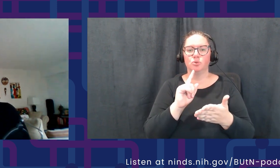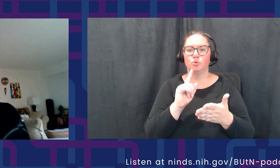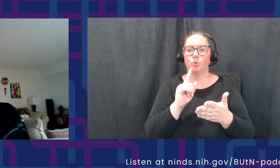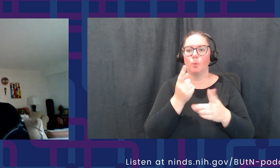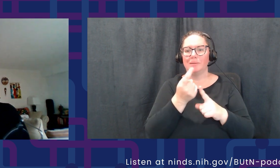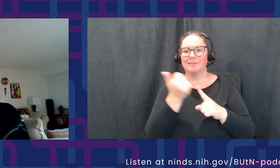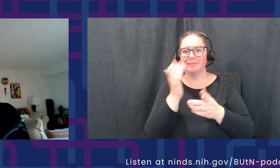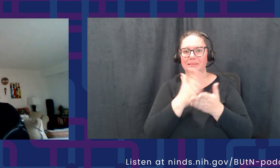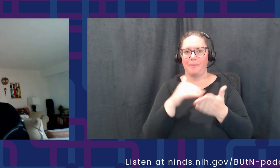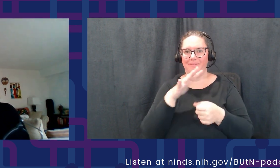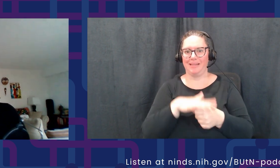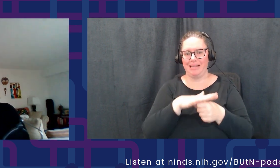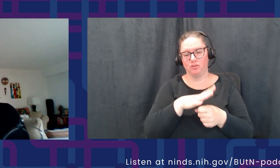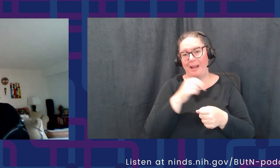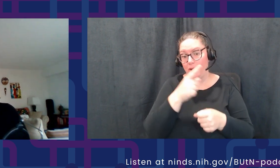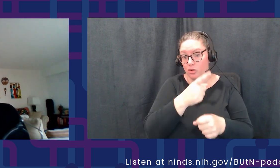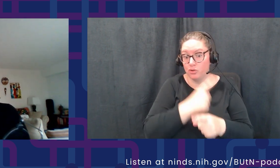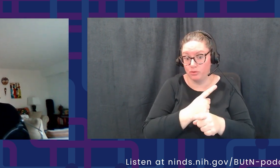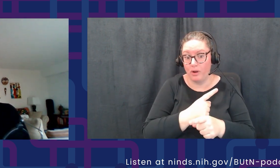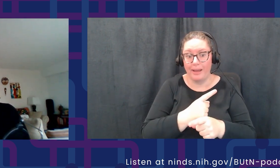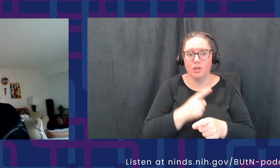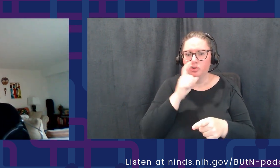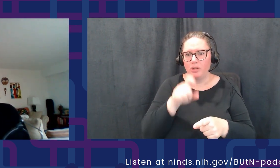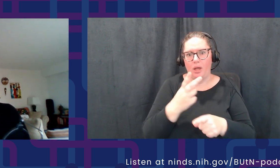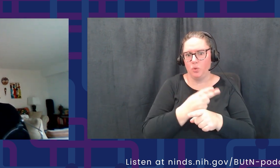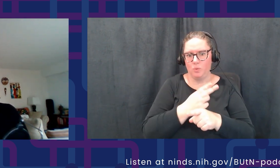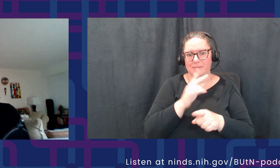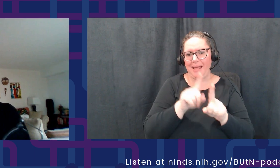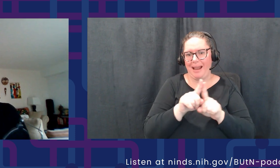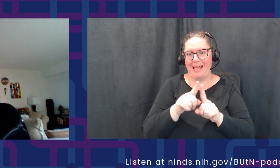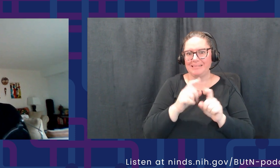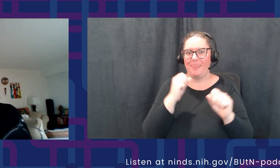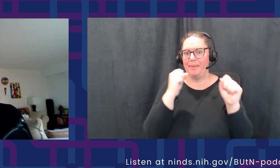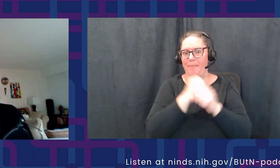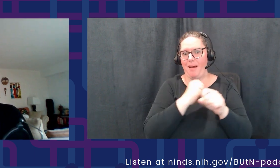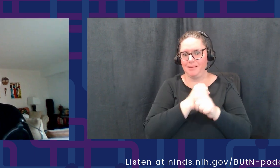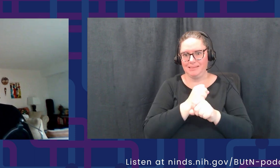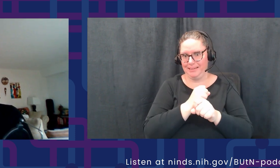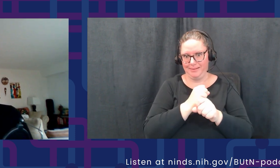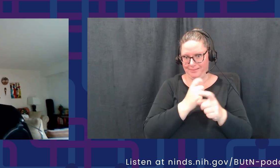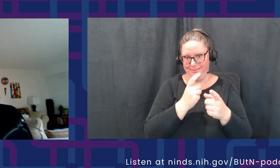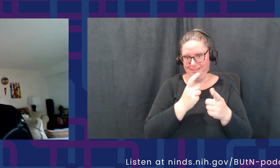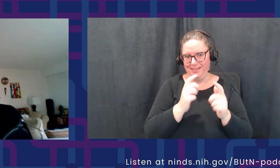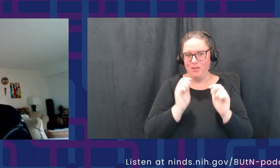And you're right, you shouldn't use that as the boxing match. You can do that, you know, you could do that at the reception after.